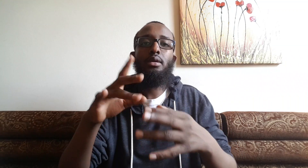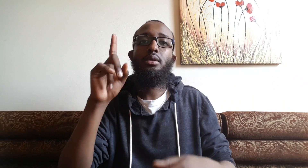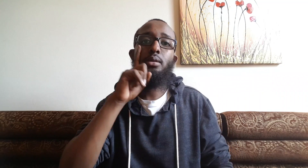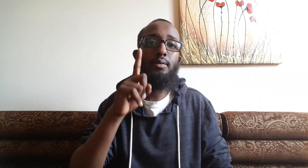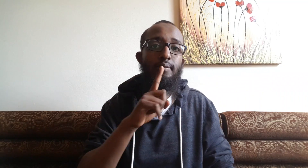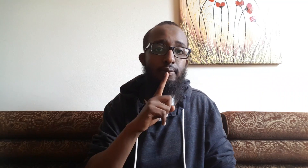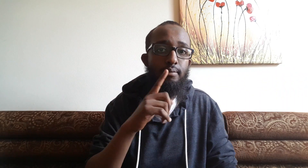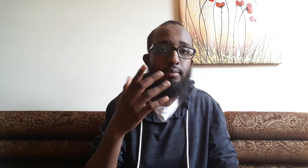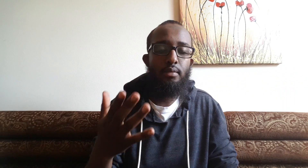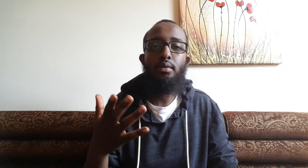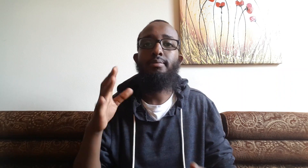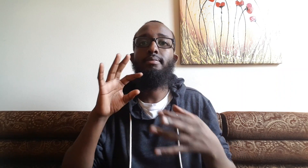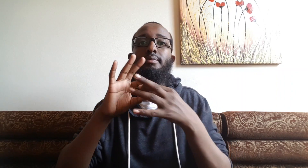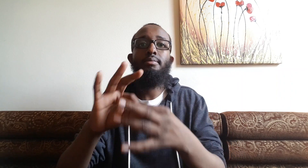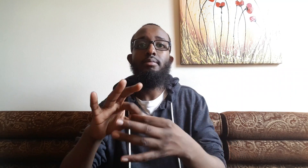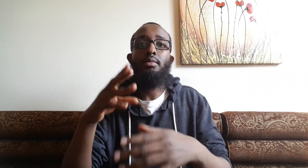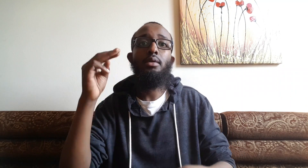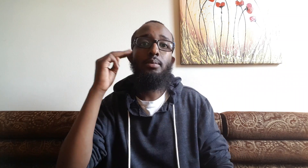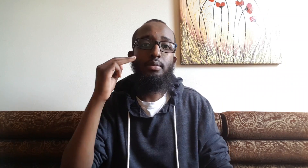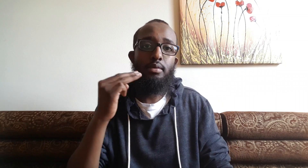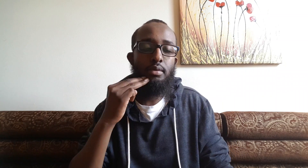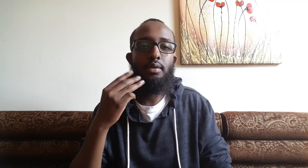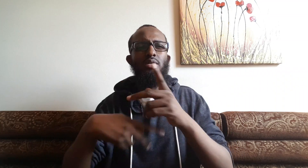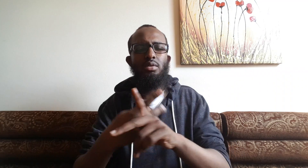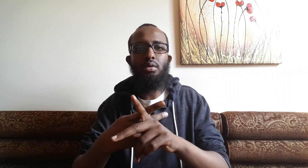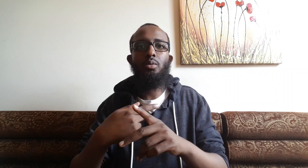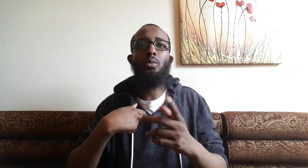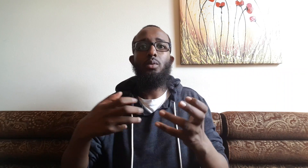Anything related to being Deaf or being Muslim, and other things too.